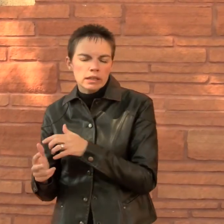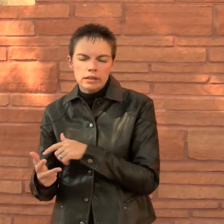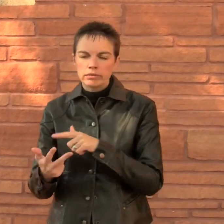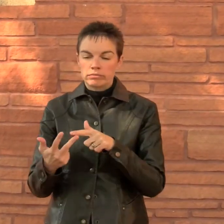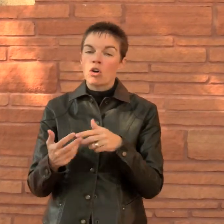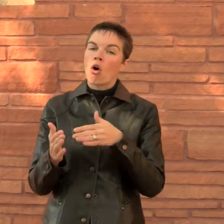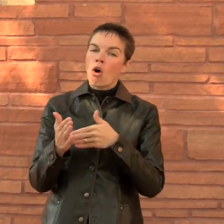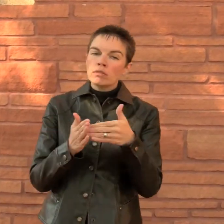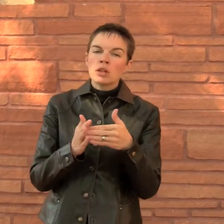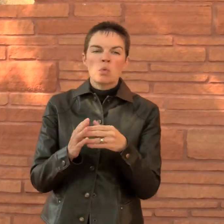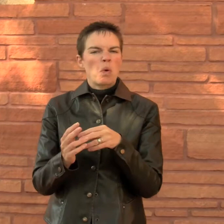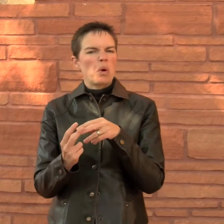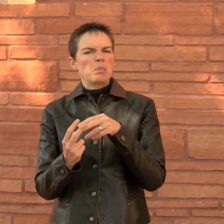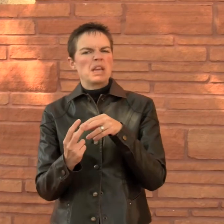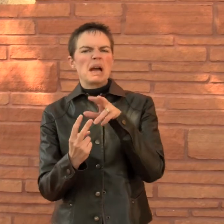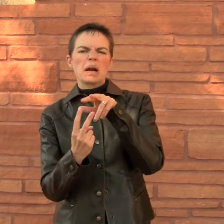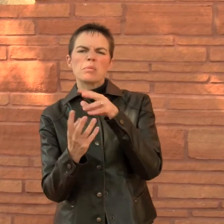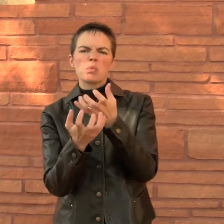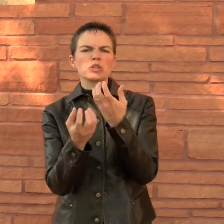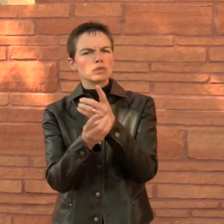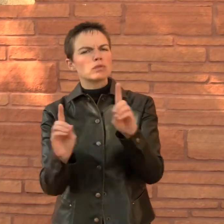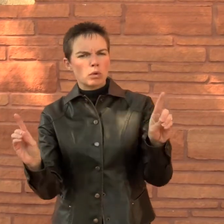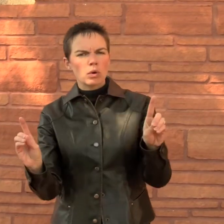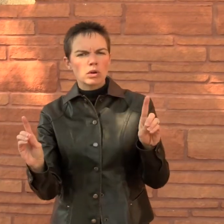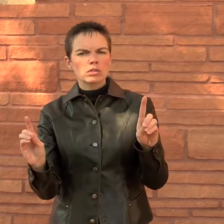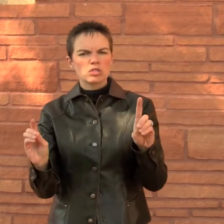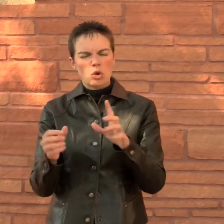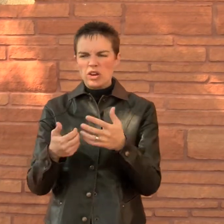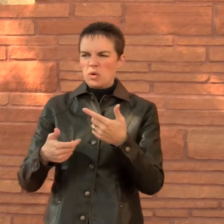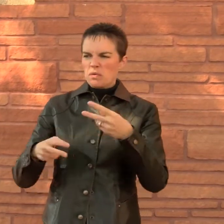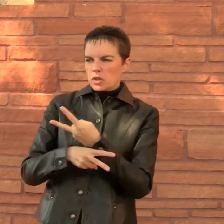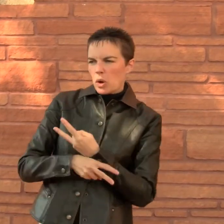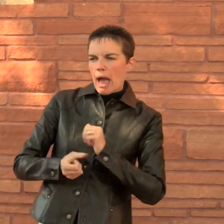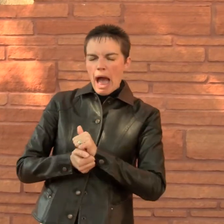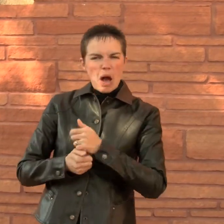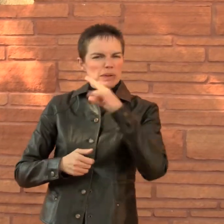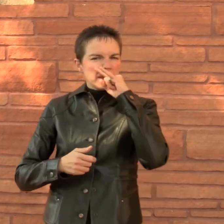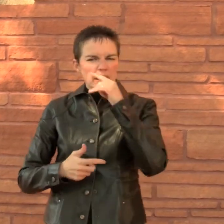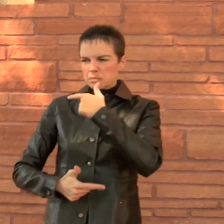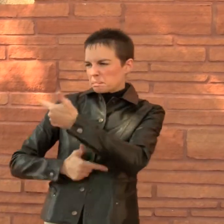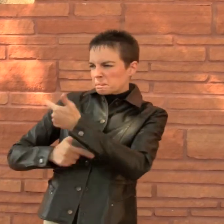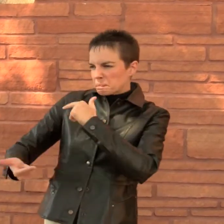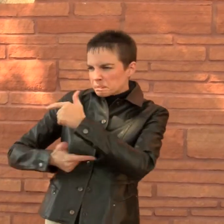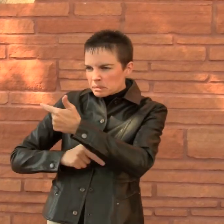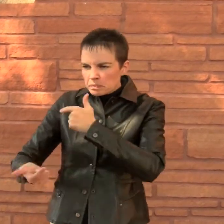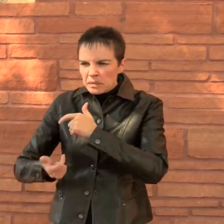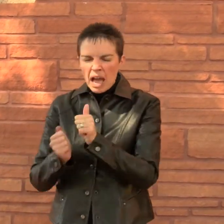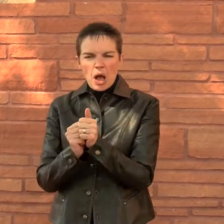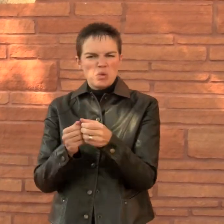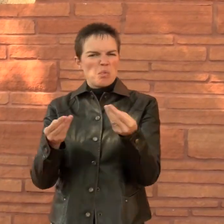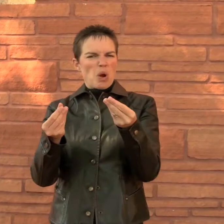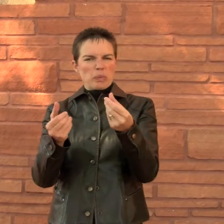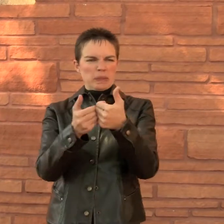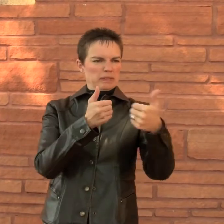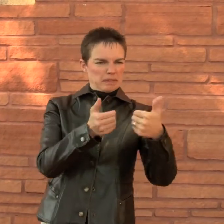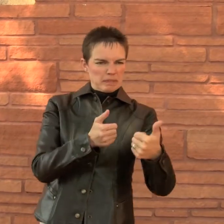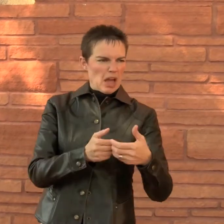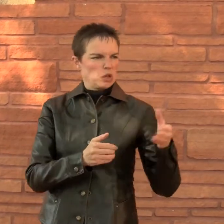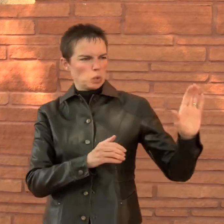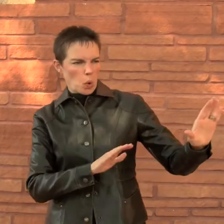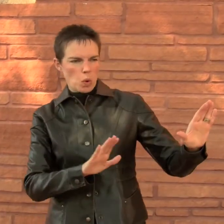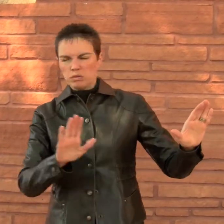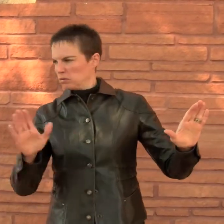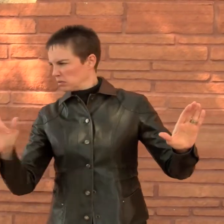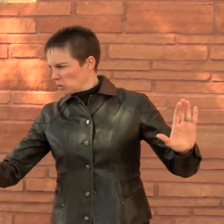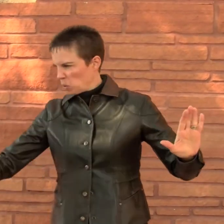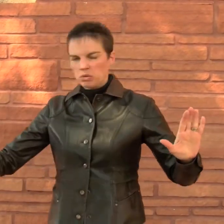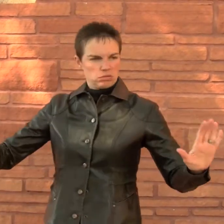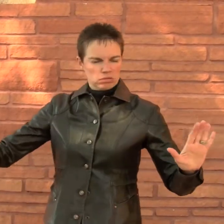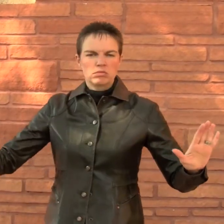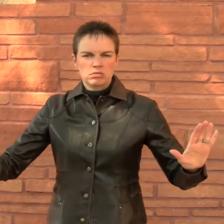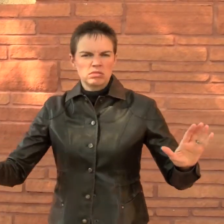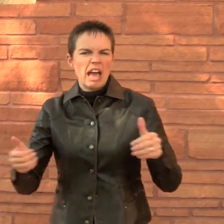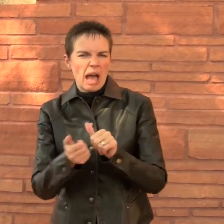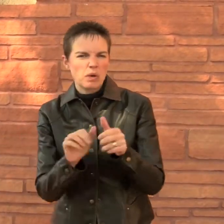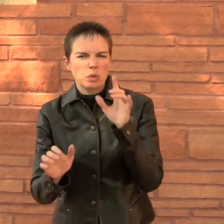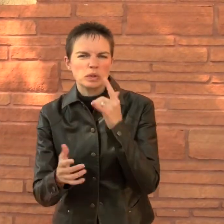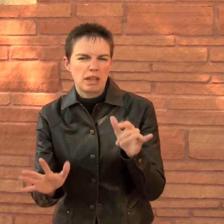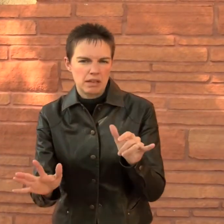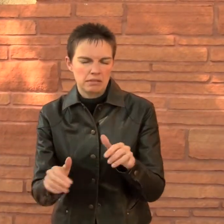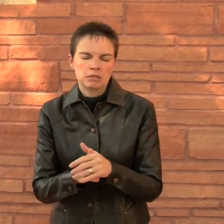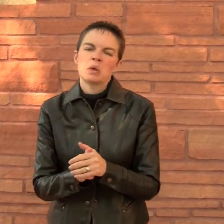Most often, we tend to help two people who are seeking a divorce. We can help them to decide how to split up parent time, assets, liabilities, and so forth.